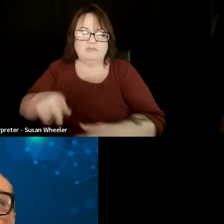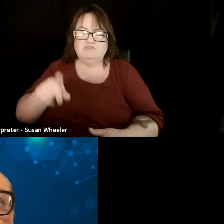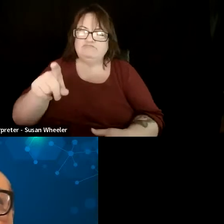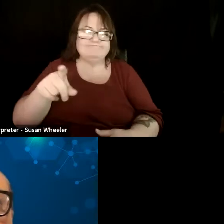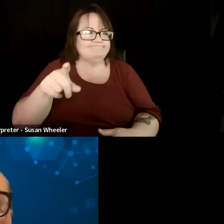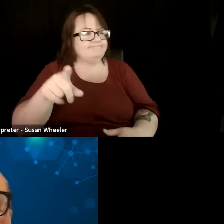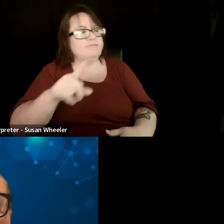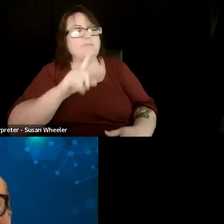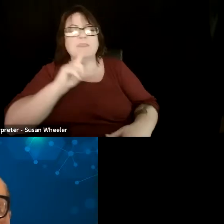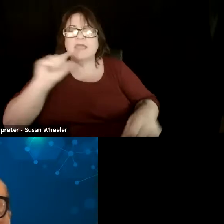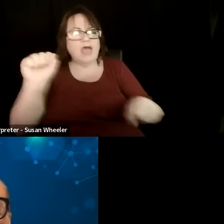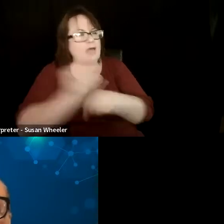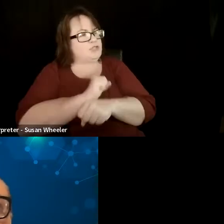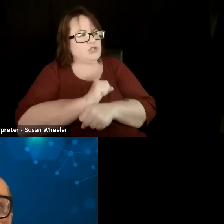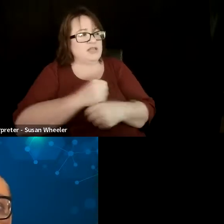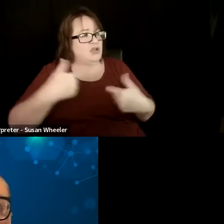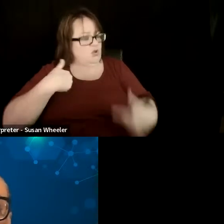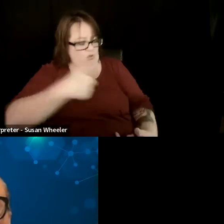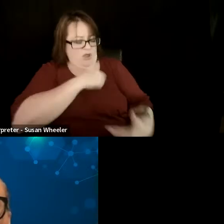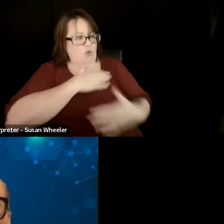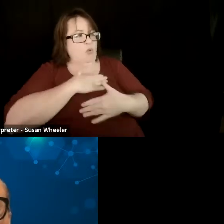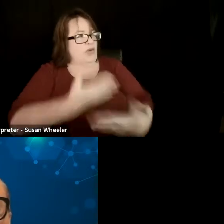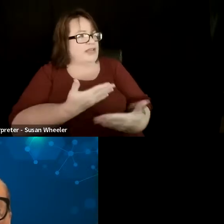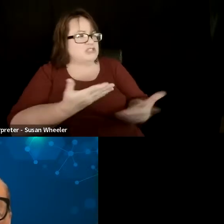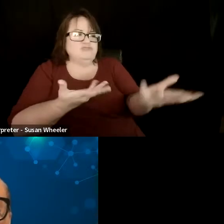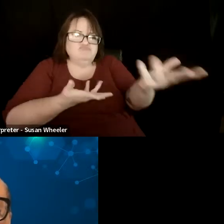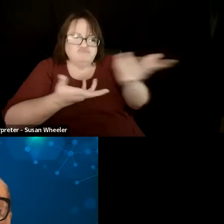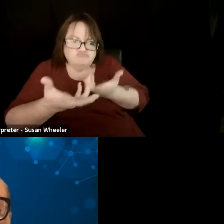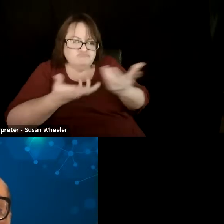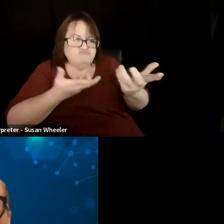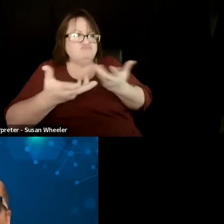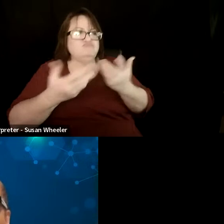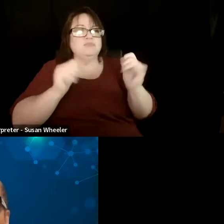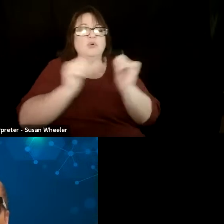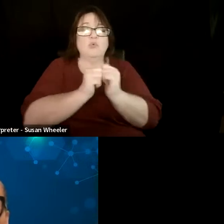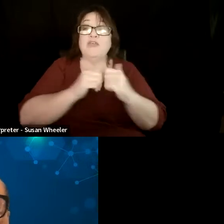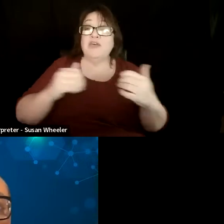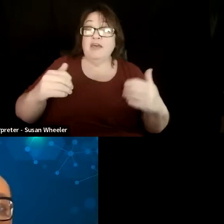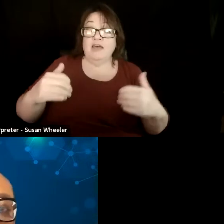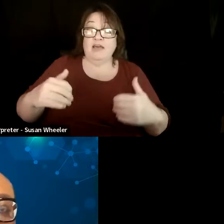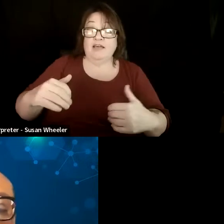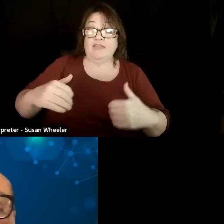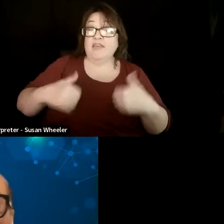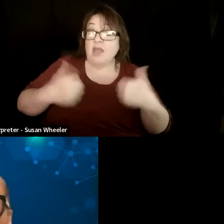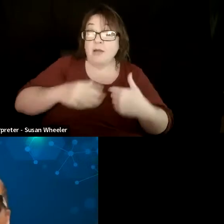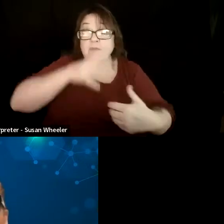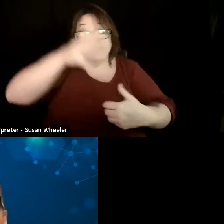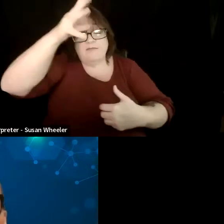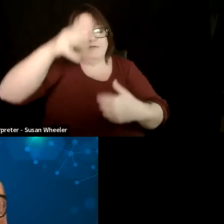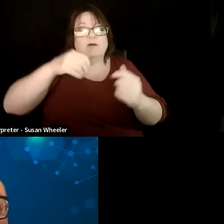You know, we're always willing to have a conversation with the young performers' parents, legal guardian,